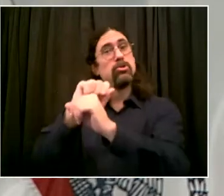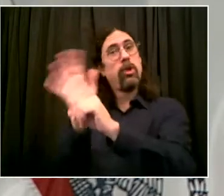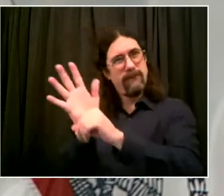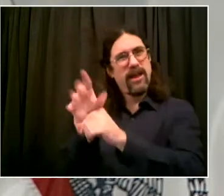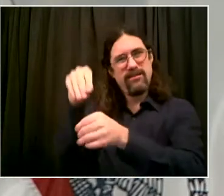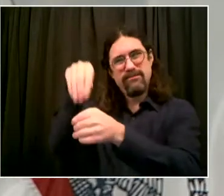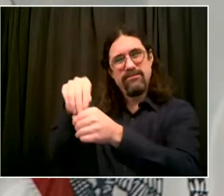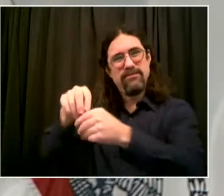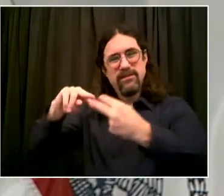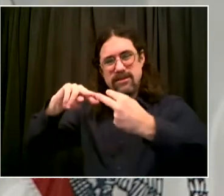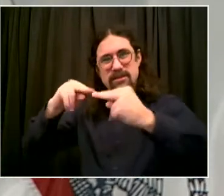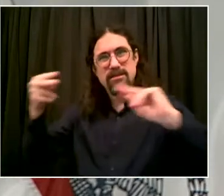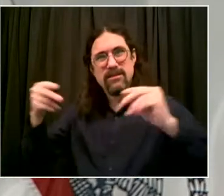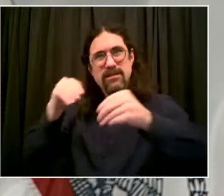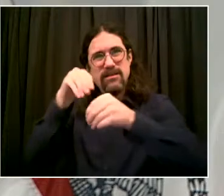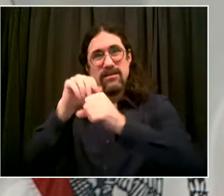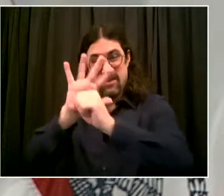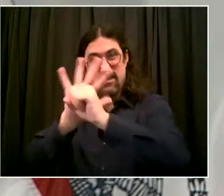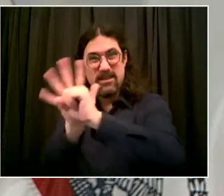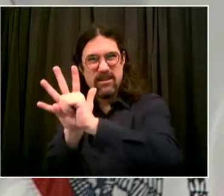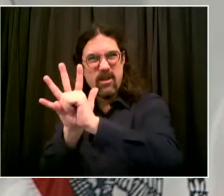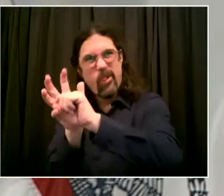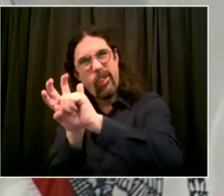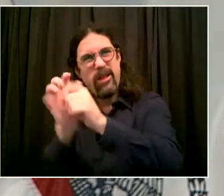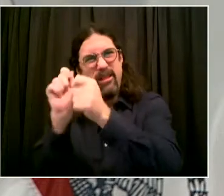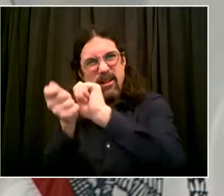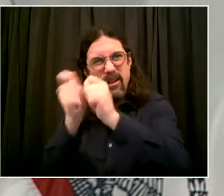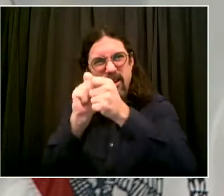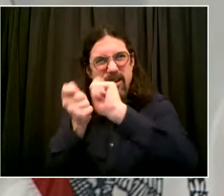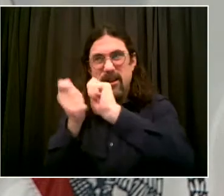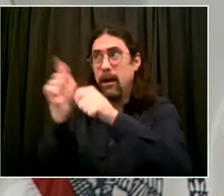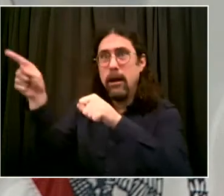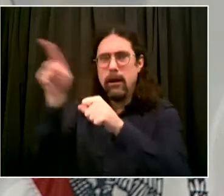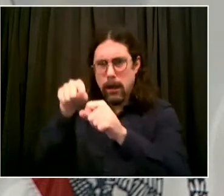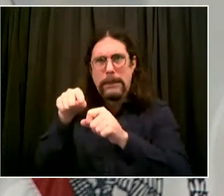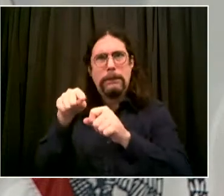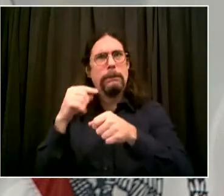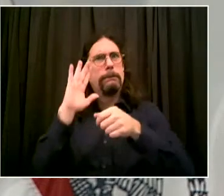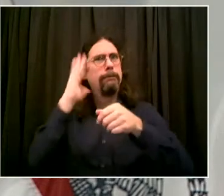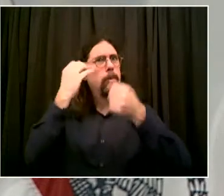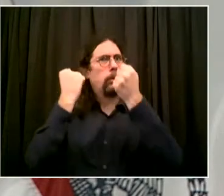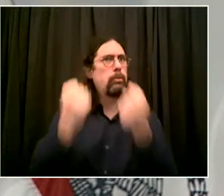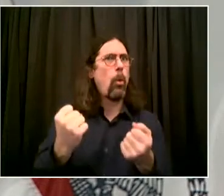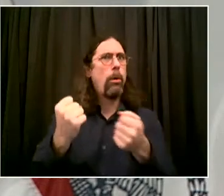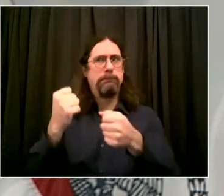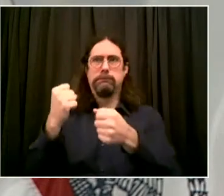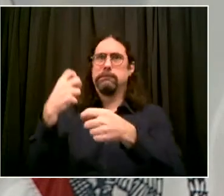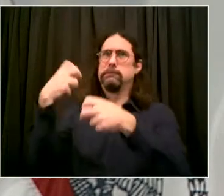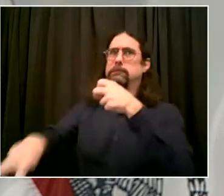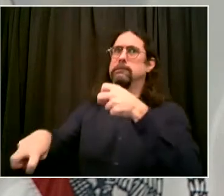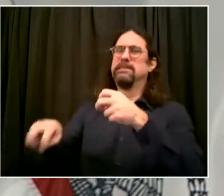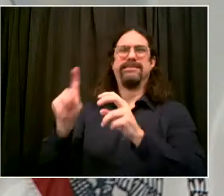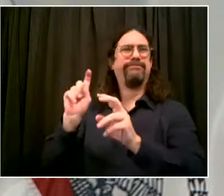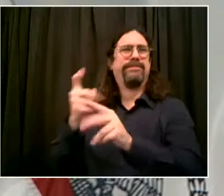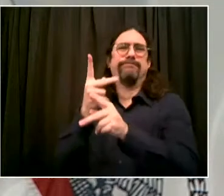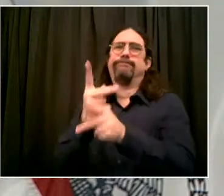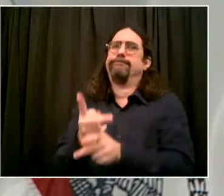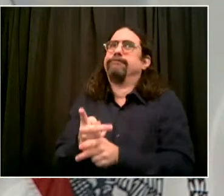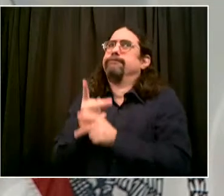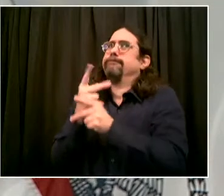RIGHT NOW THE DATA AND THE SCIENCE TETES LLS U BEBEC AREFUL. I WANT TO SAY